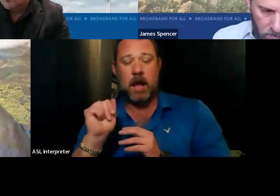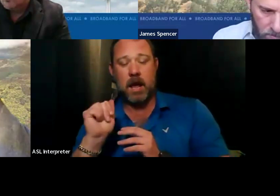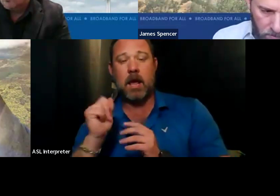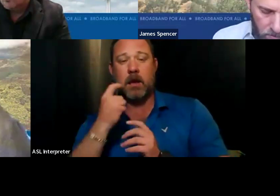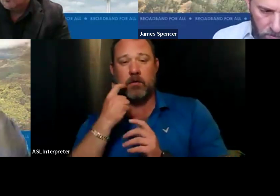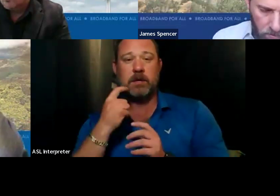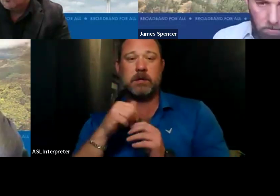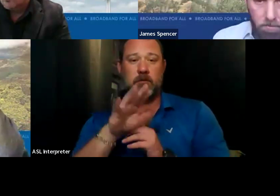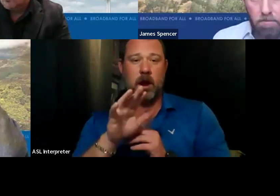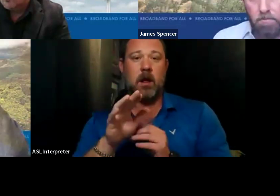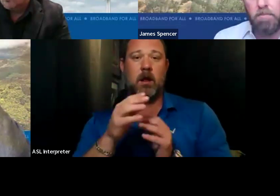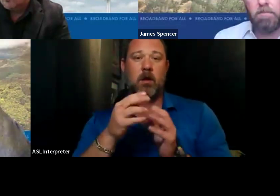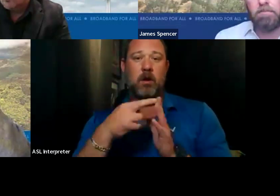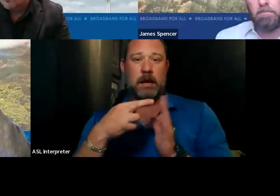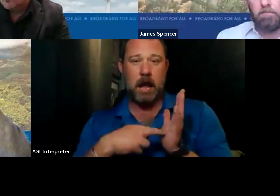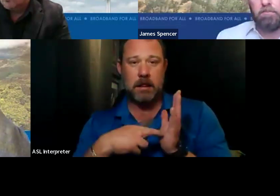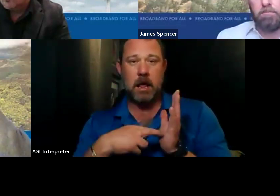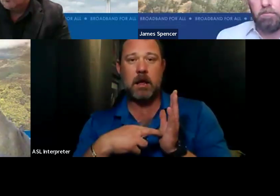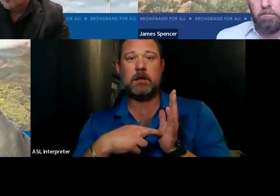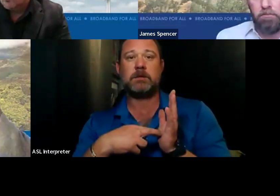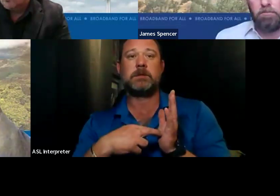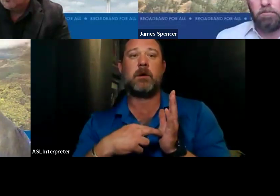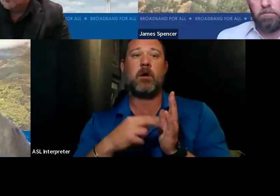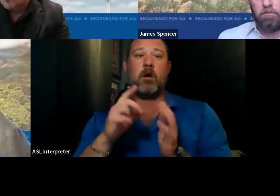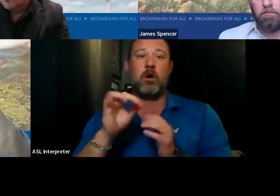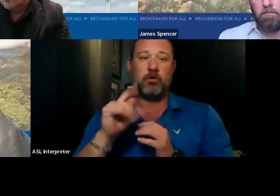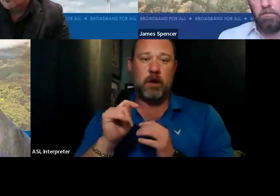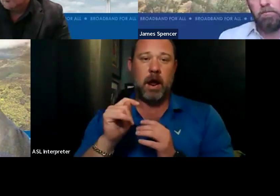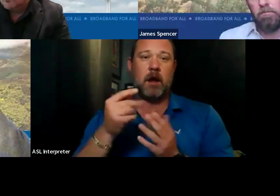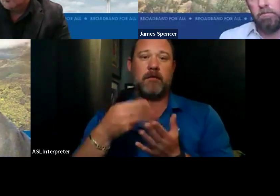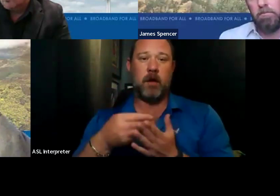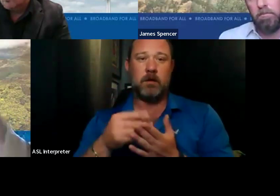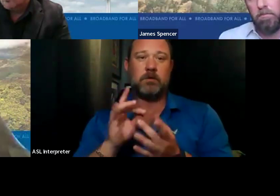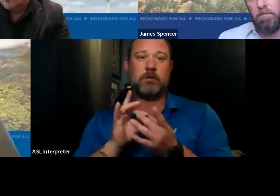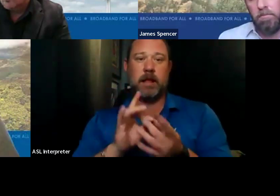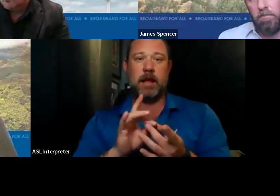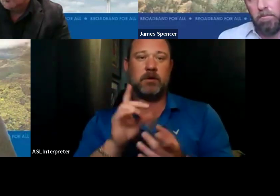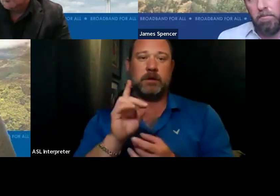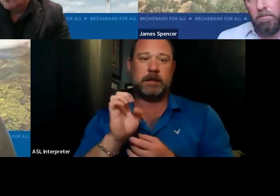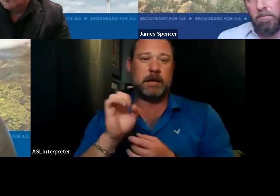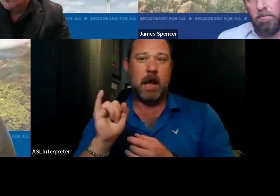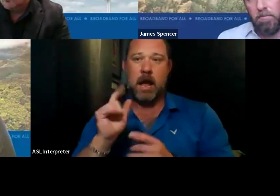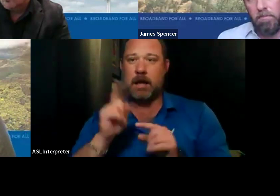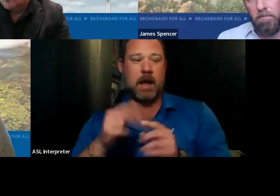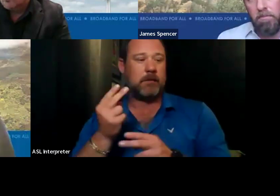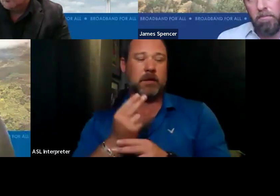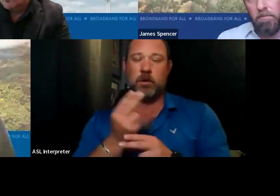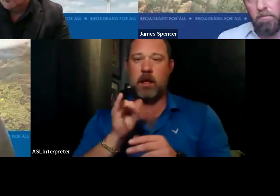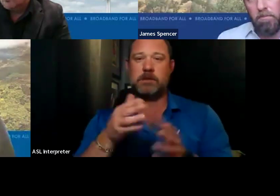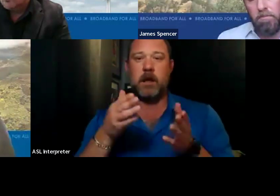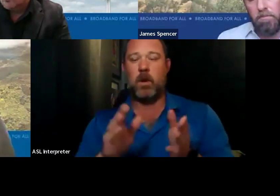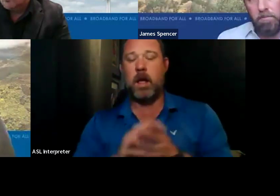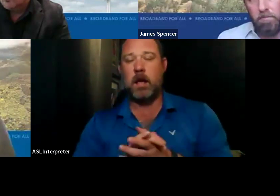guidelines, that grant funds that are related to DEI cannot be utilized in that way. So, I'm